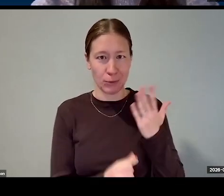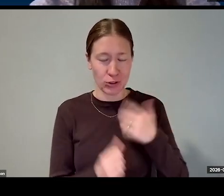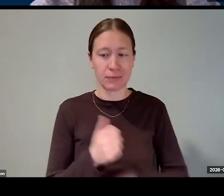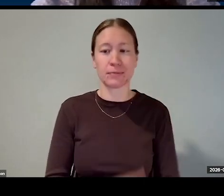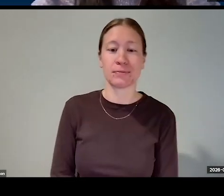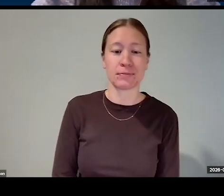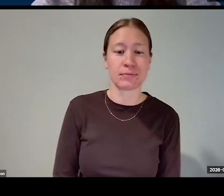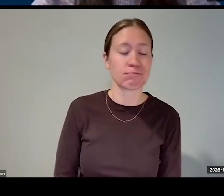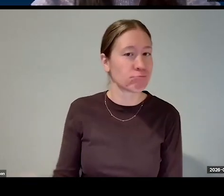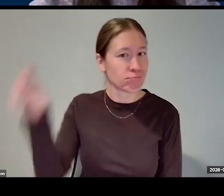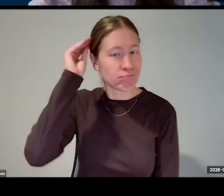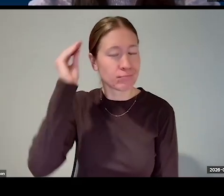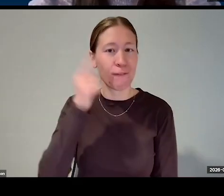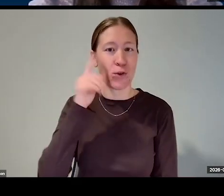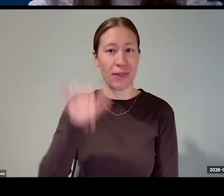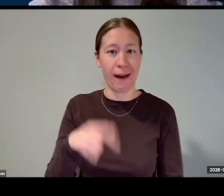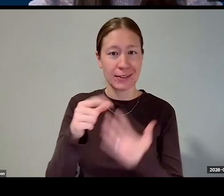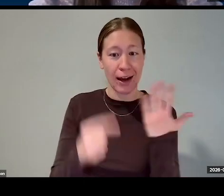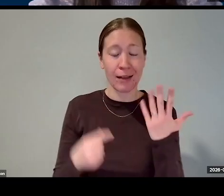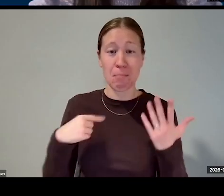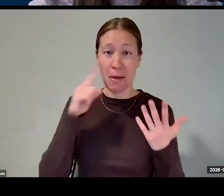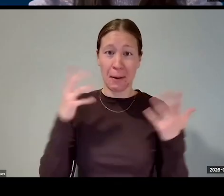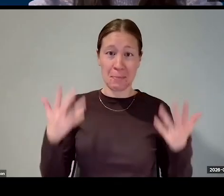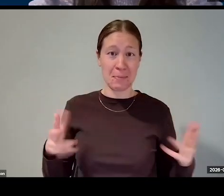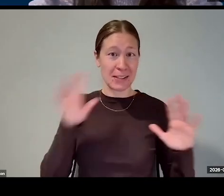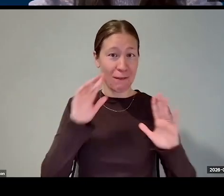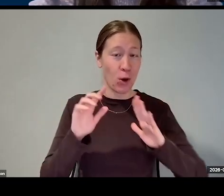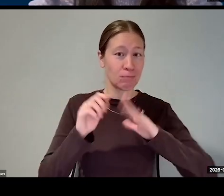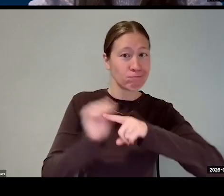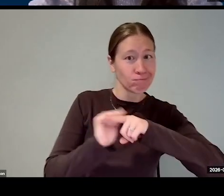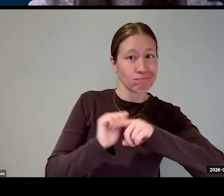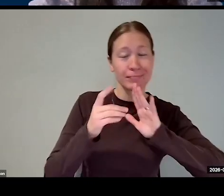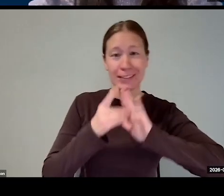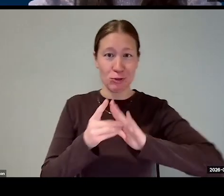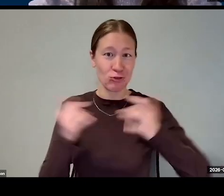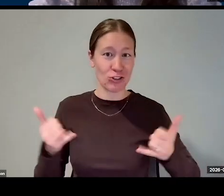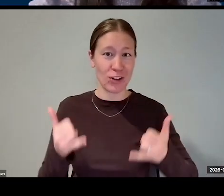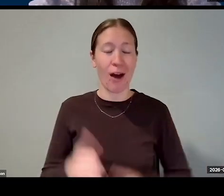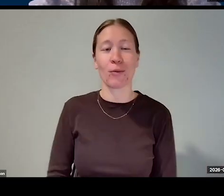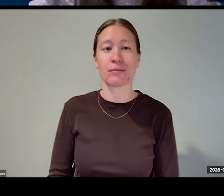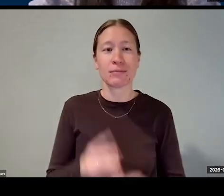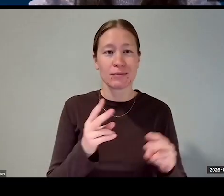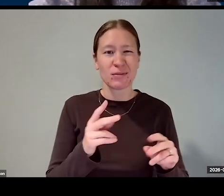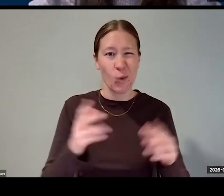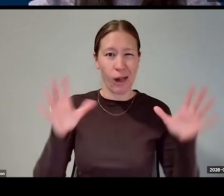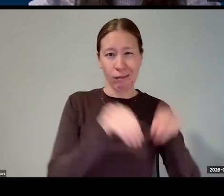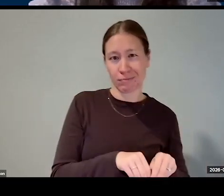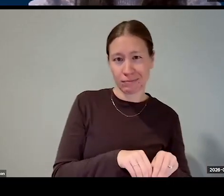Okay, so I think that is the end of our demo portion. I'm gonna hop back over to the slides.